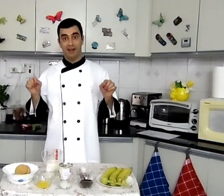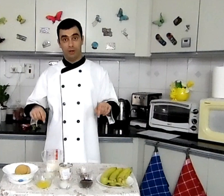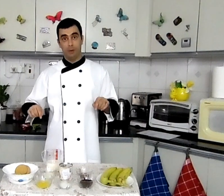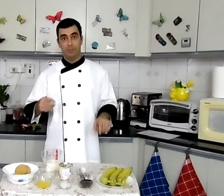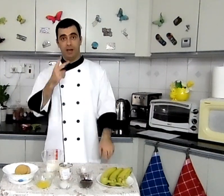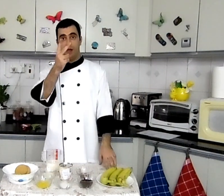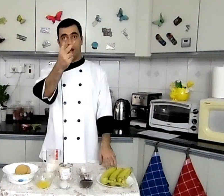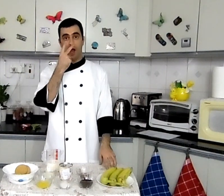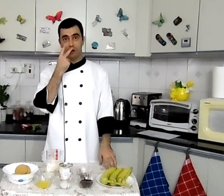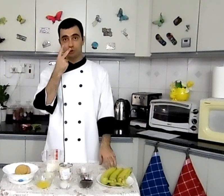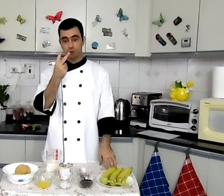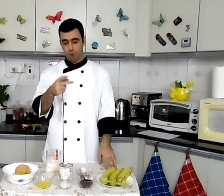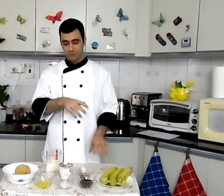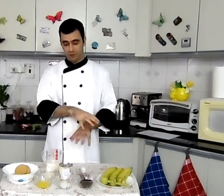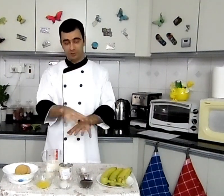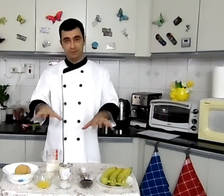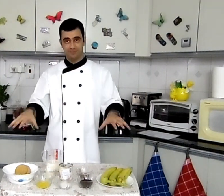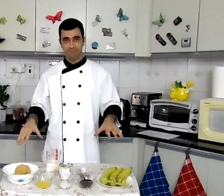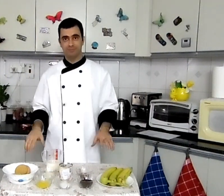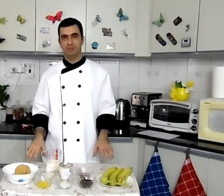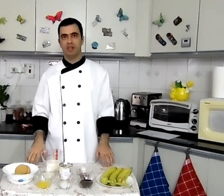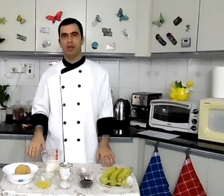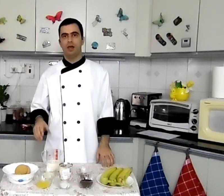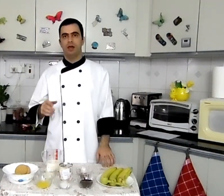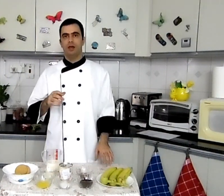Today we will see اليوم سنشاهد